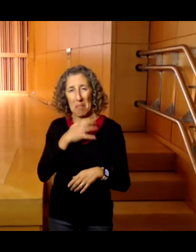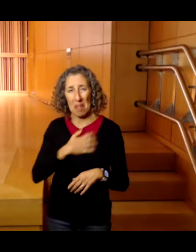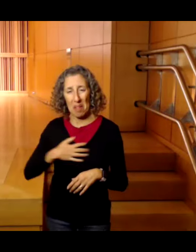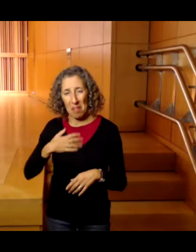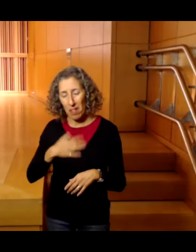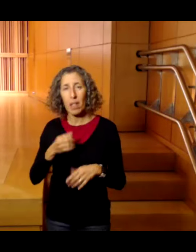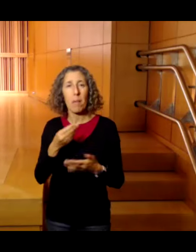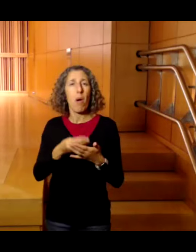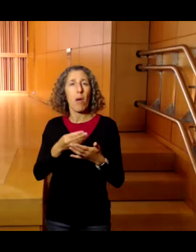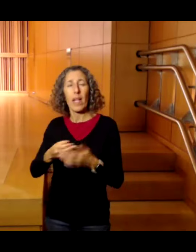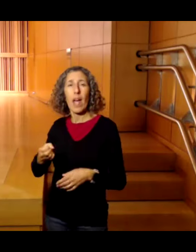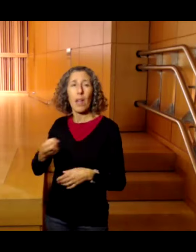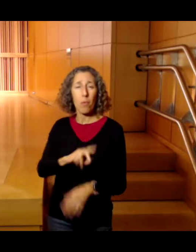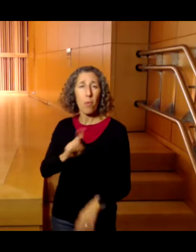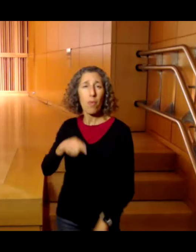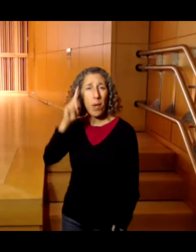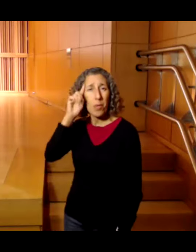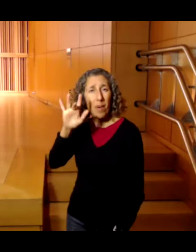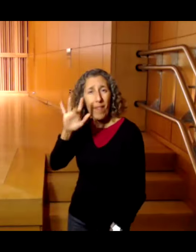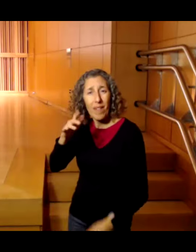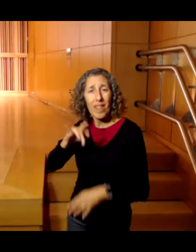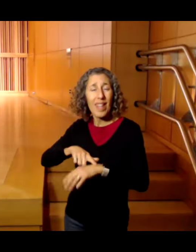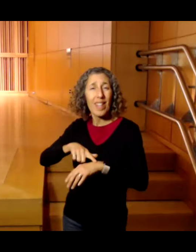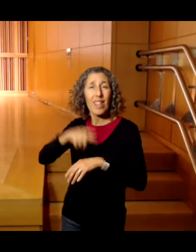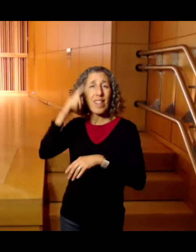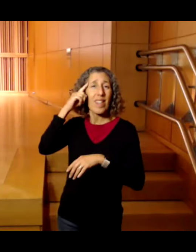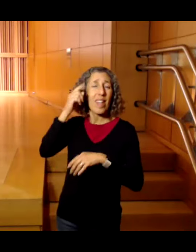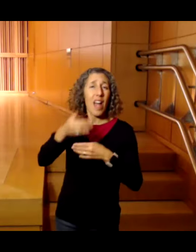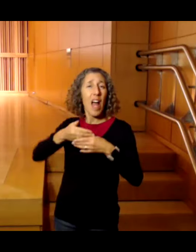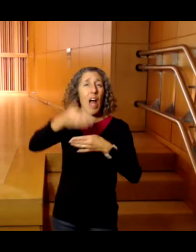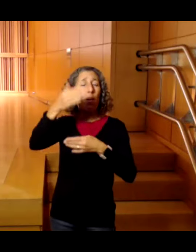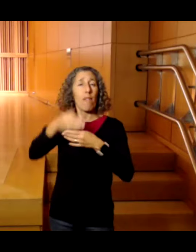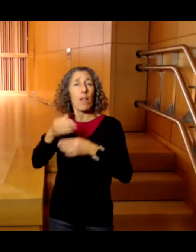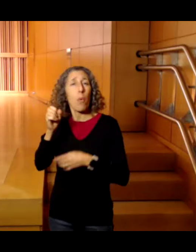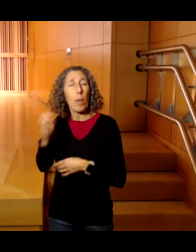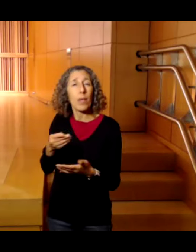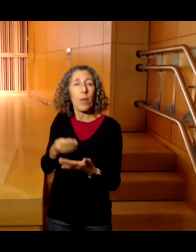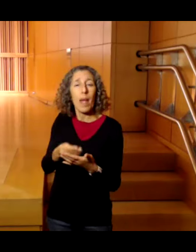out of the bathroom window, Baldwin writes. No one had ever told me anything about sex.